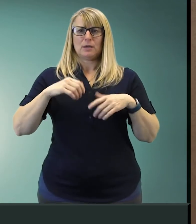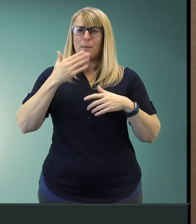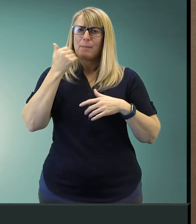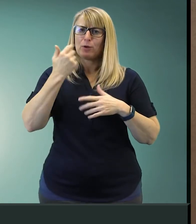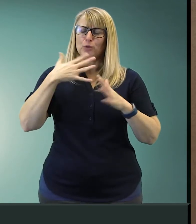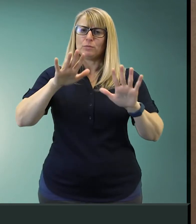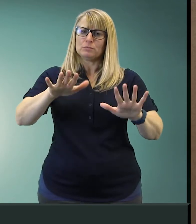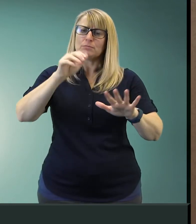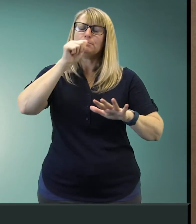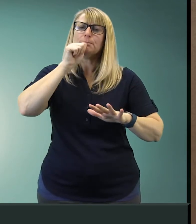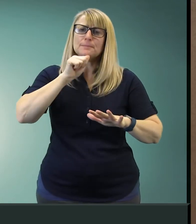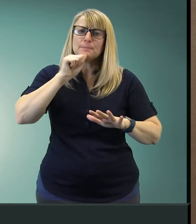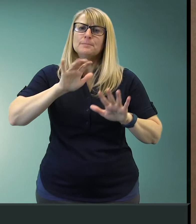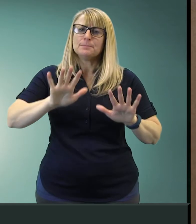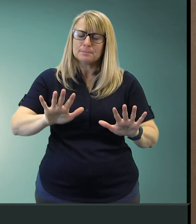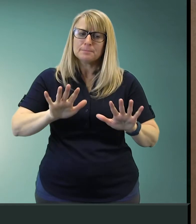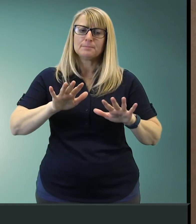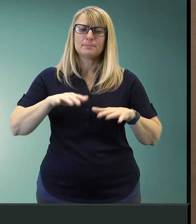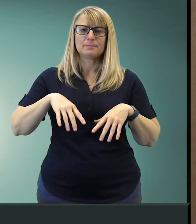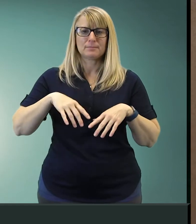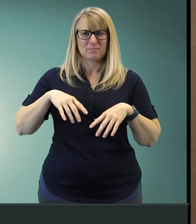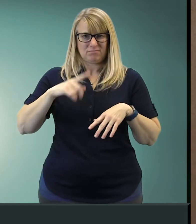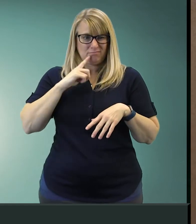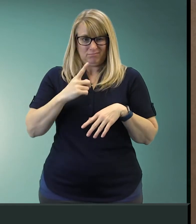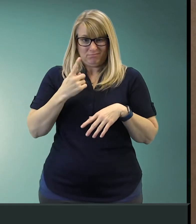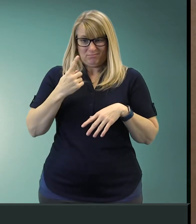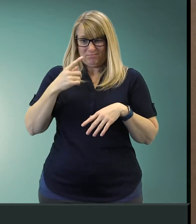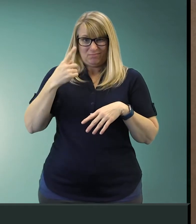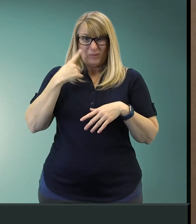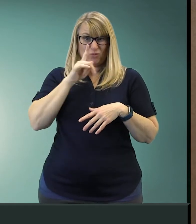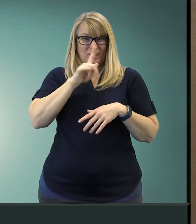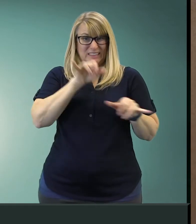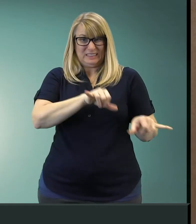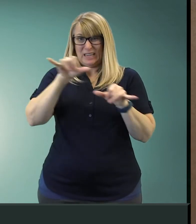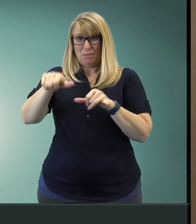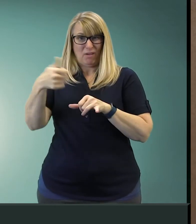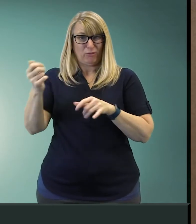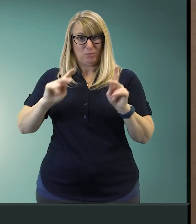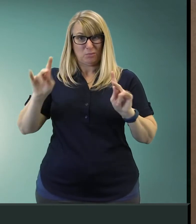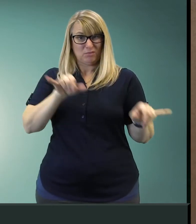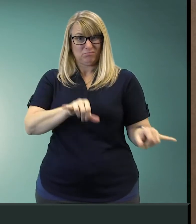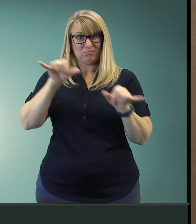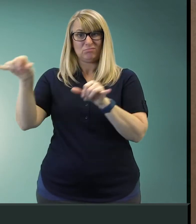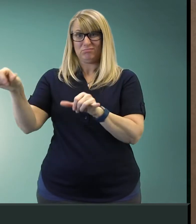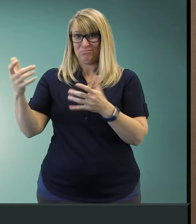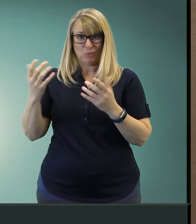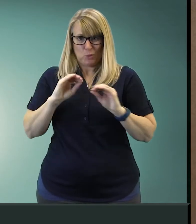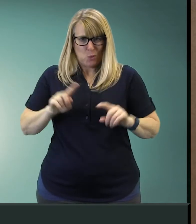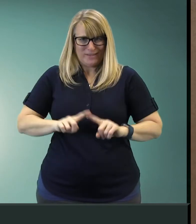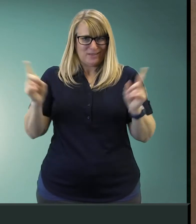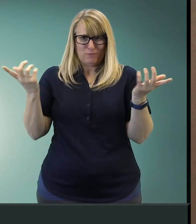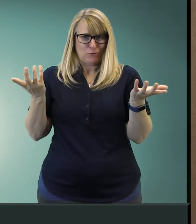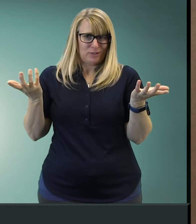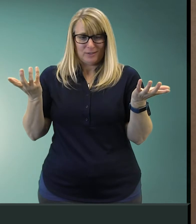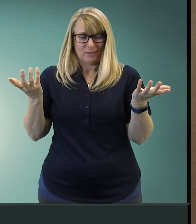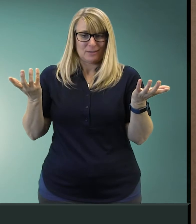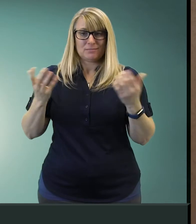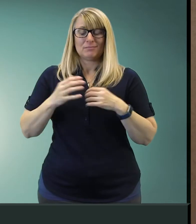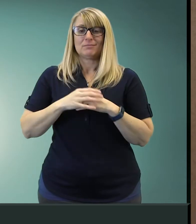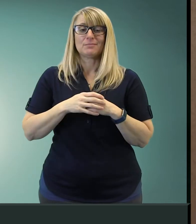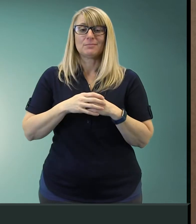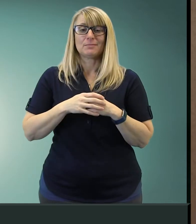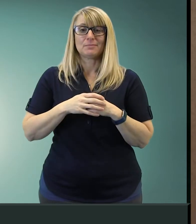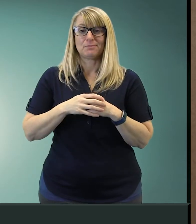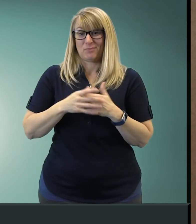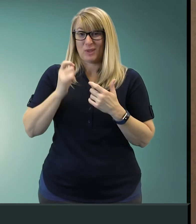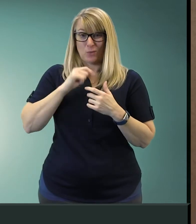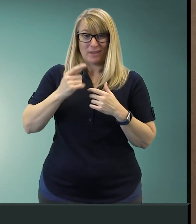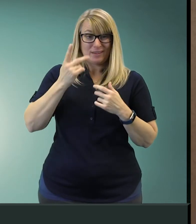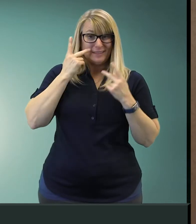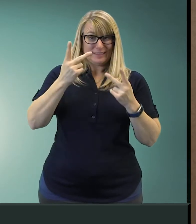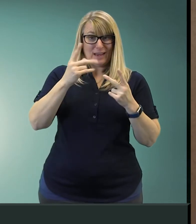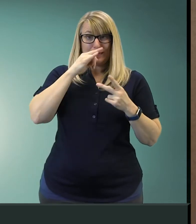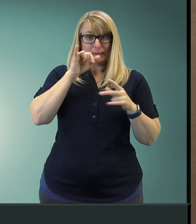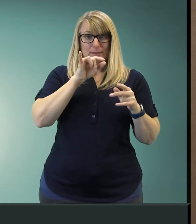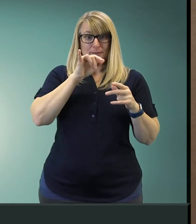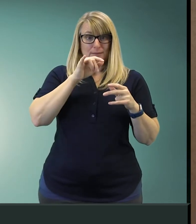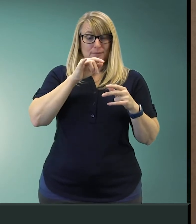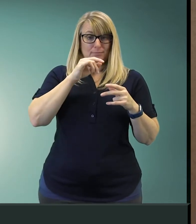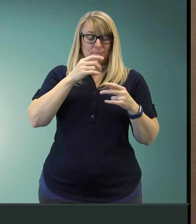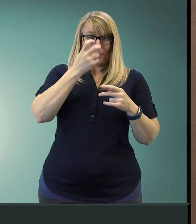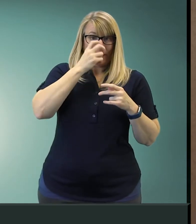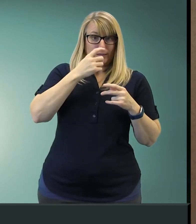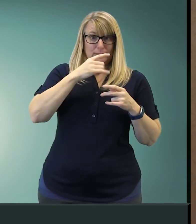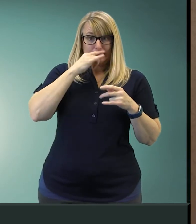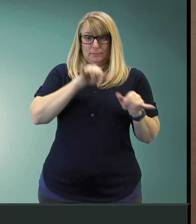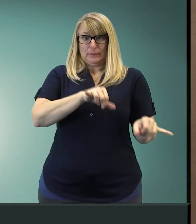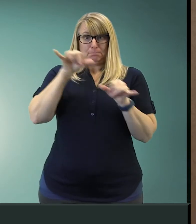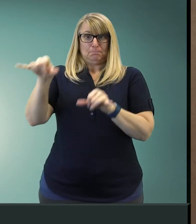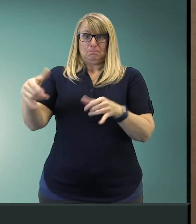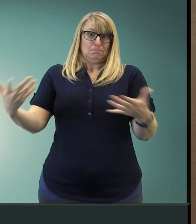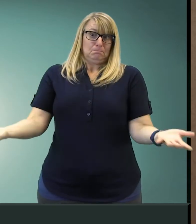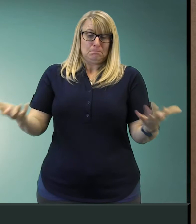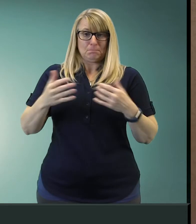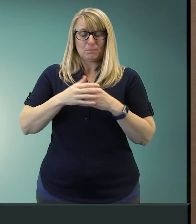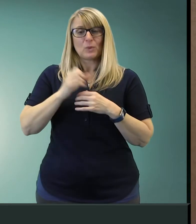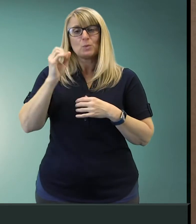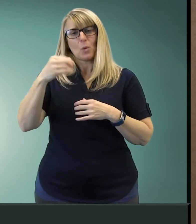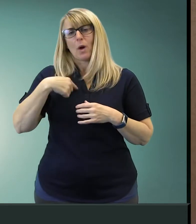Just be patient and just treat them like everybody else. They're no different really than sighted children.